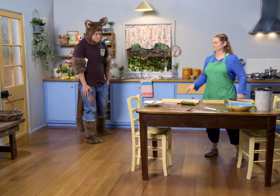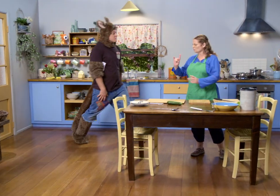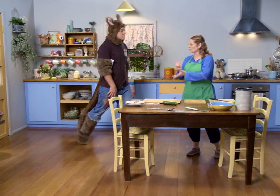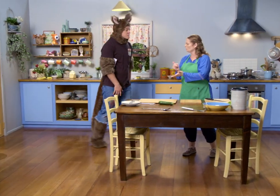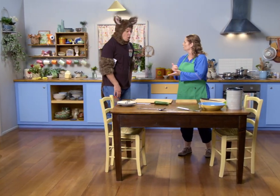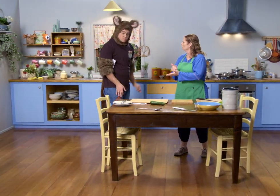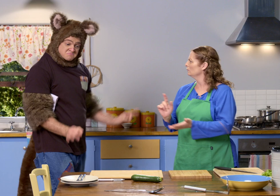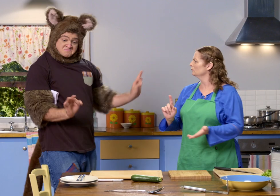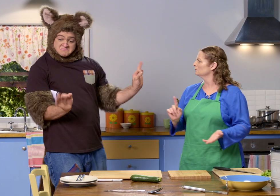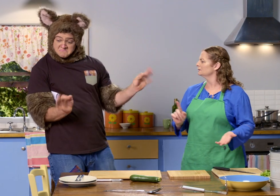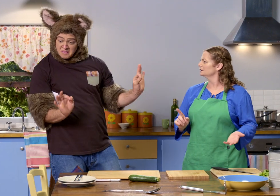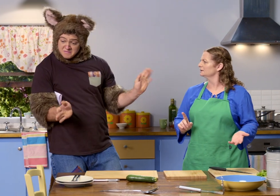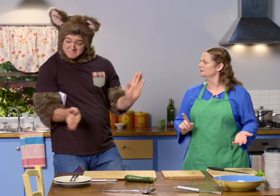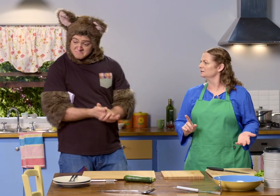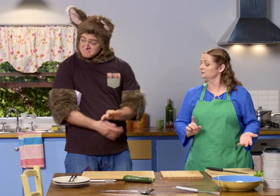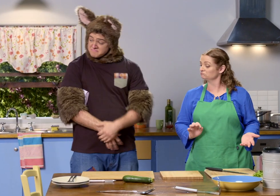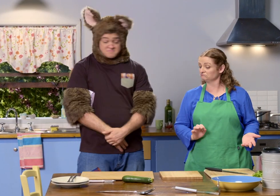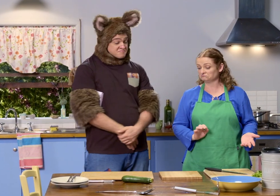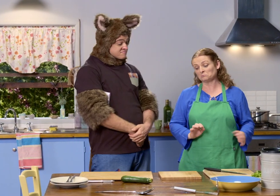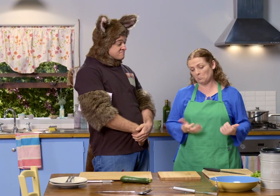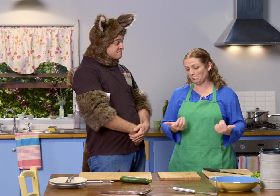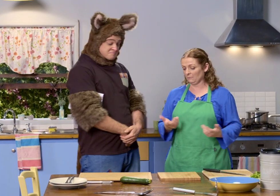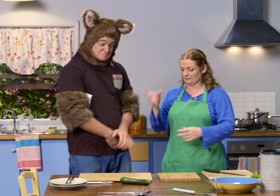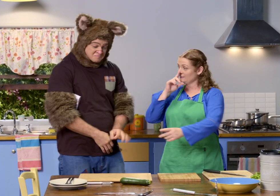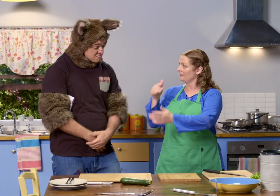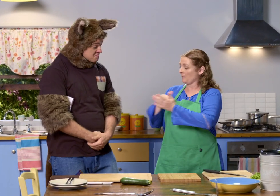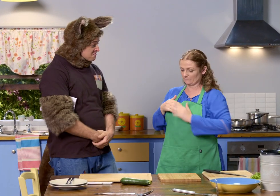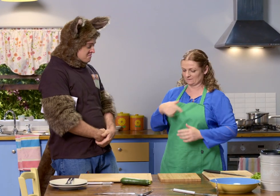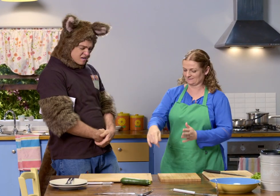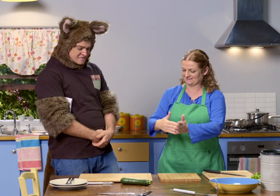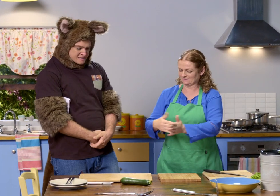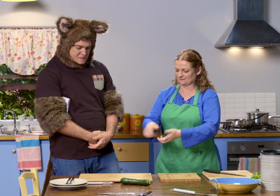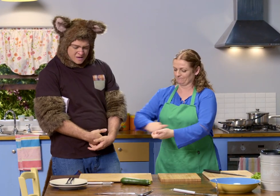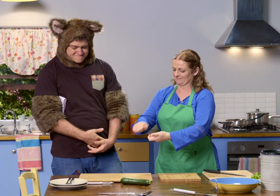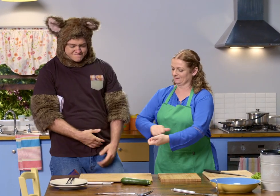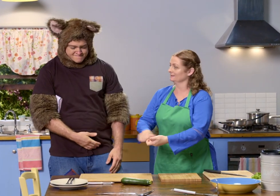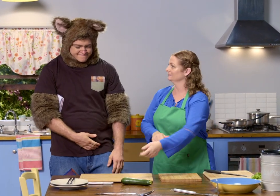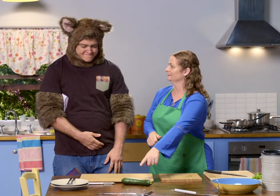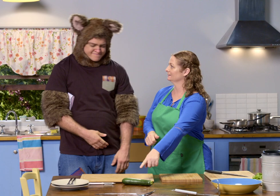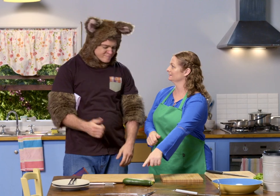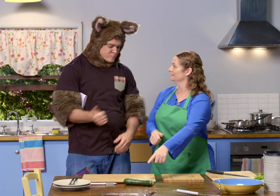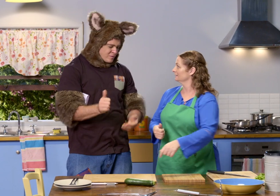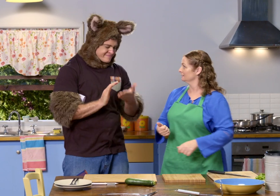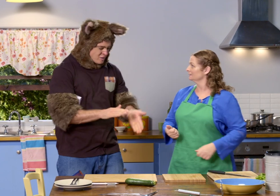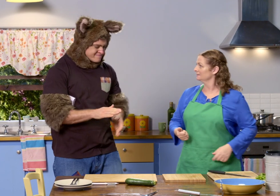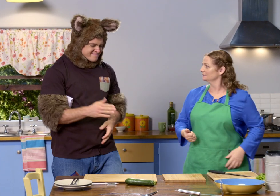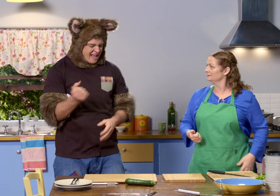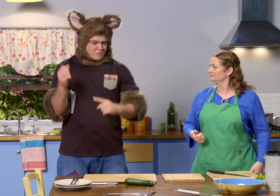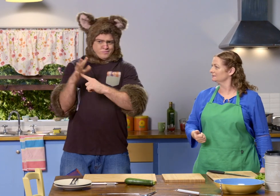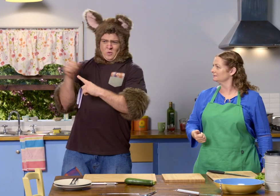What's up, Possum? Nothing. Nothing at all. OK. Well, can you help me peel the zucchini then, please? Alright, I'll help.